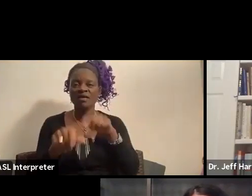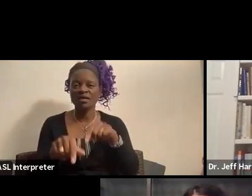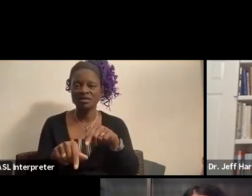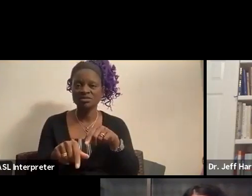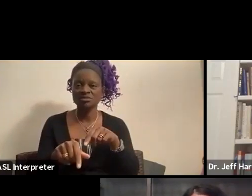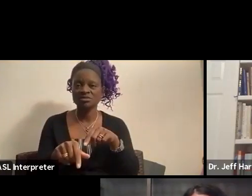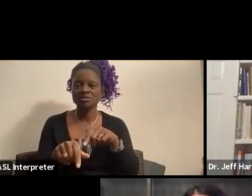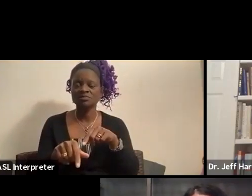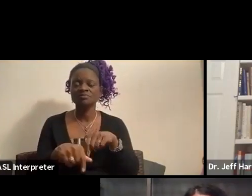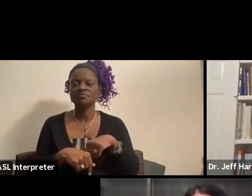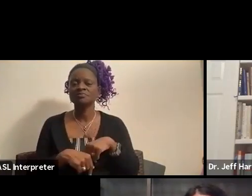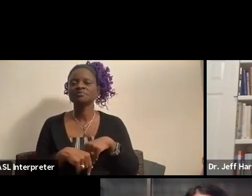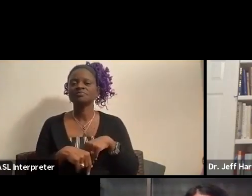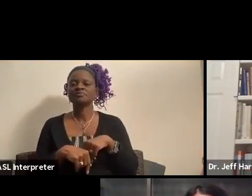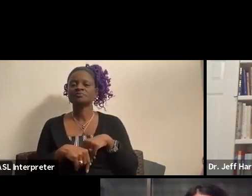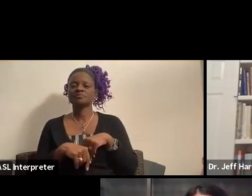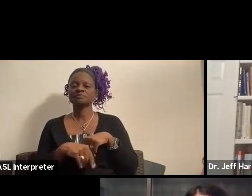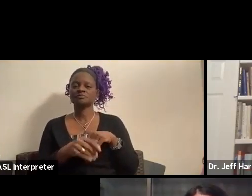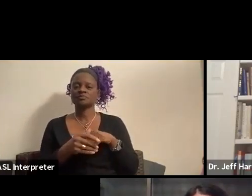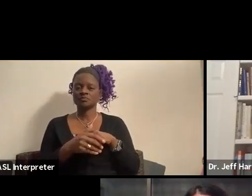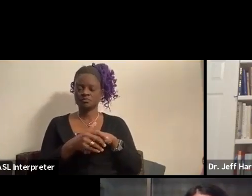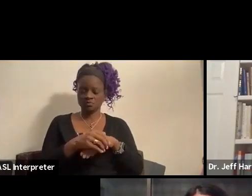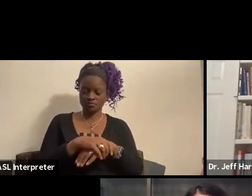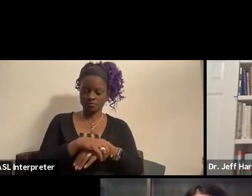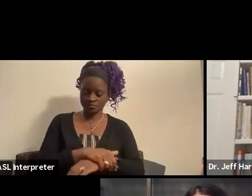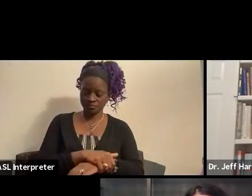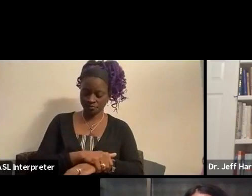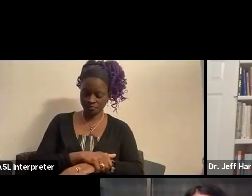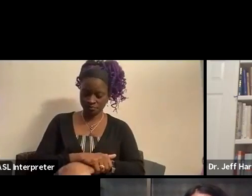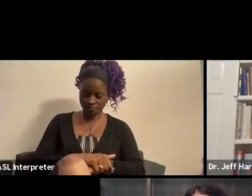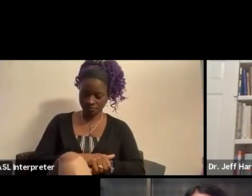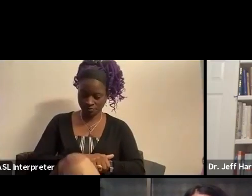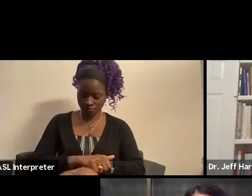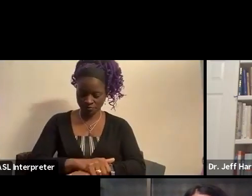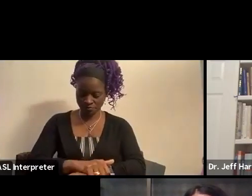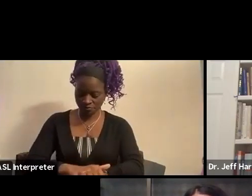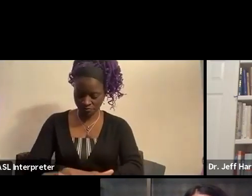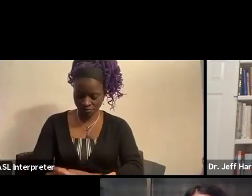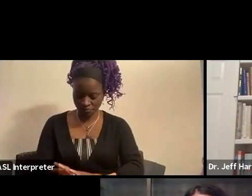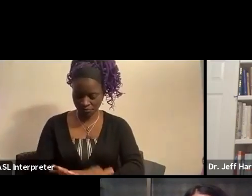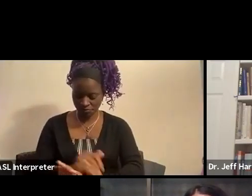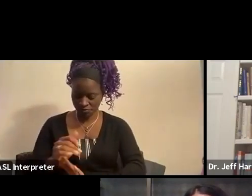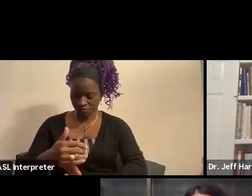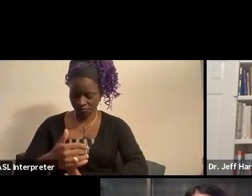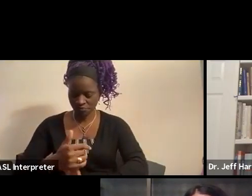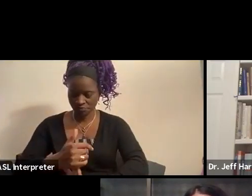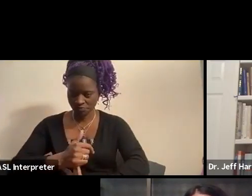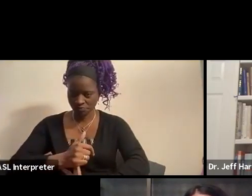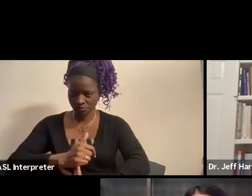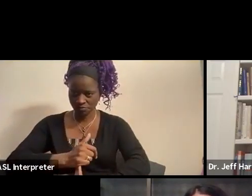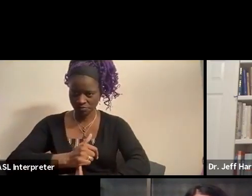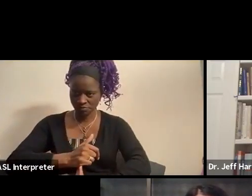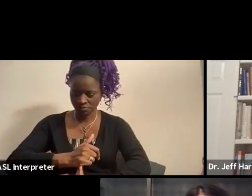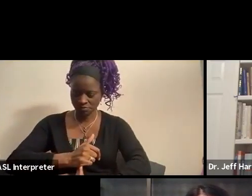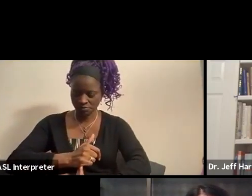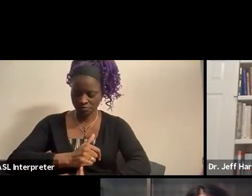opportunities for receive the vaccine will be available. Great, thank you, and I know that